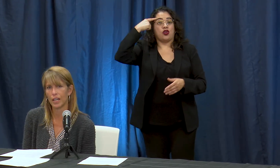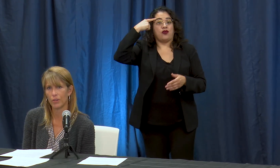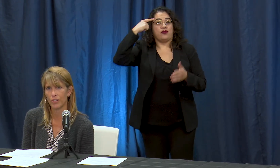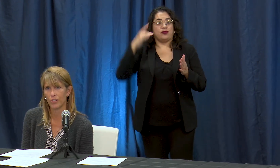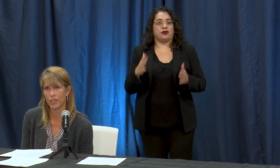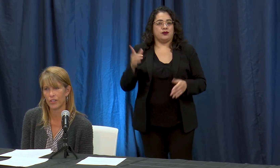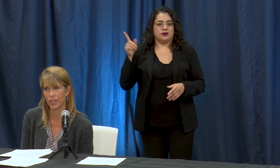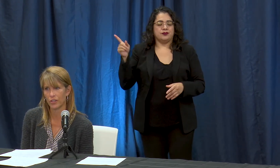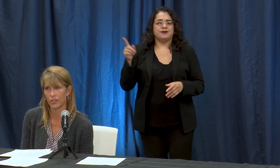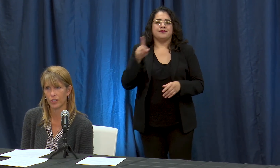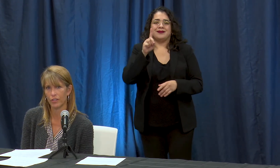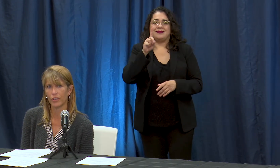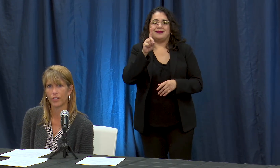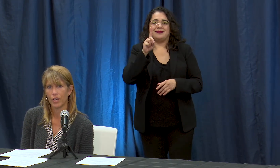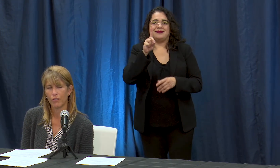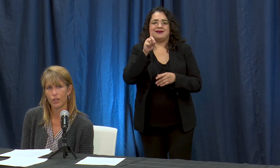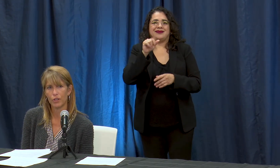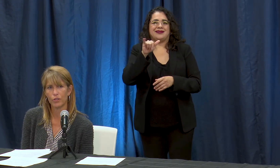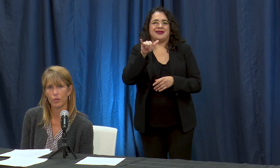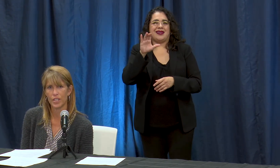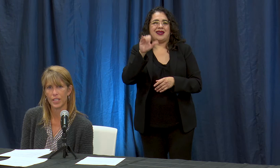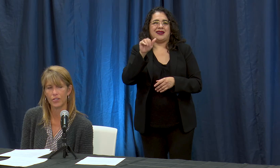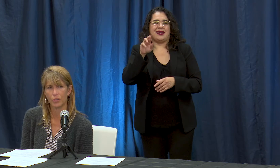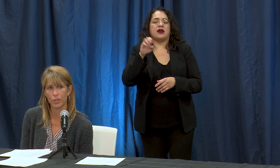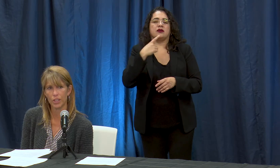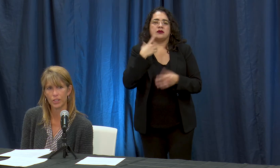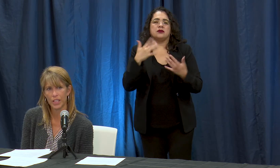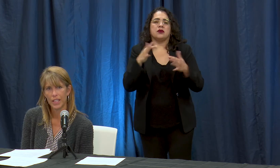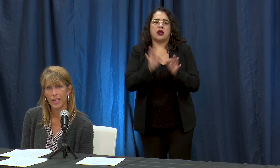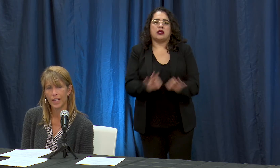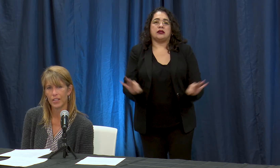was considered an essential service for those who are essential workers. It has